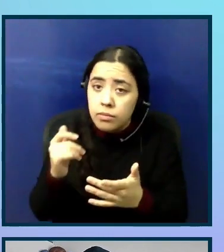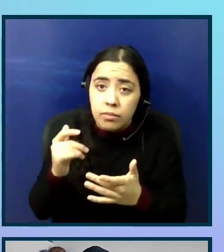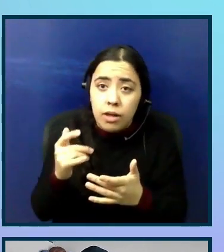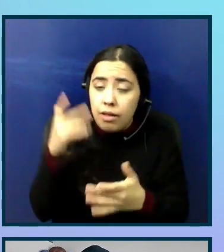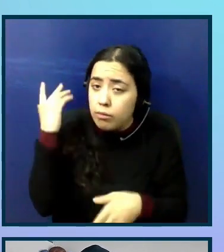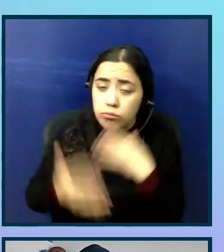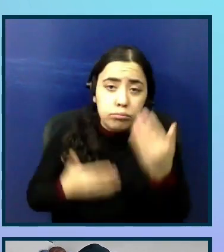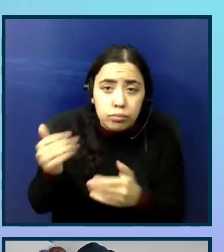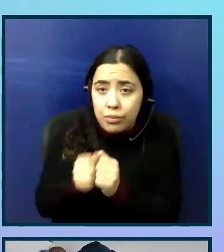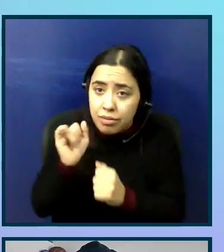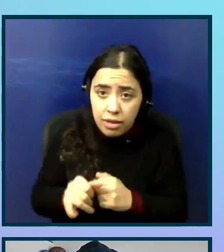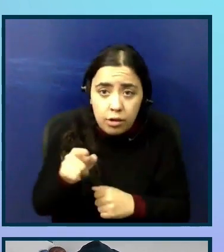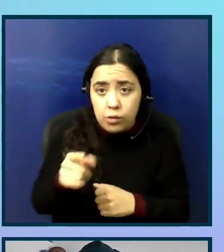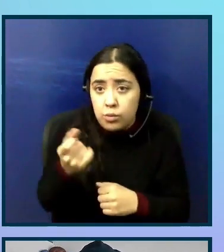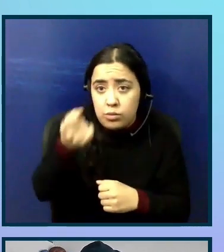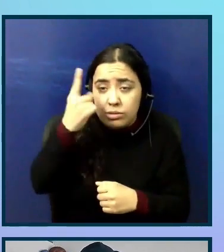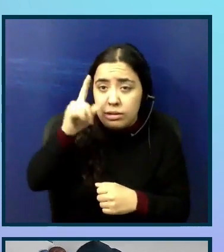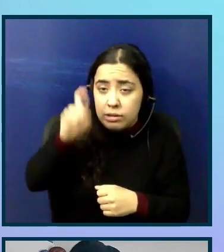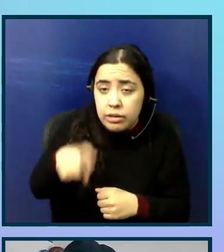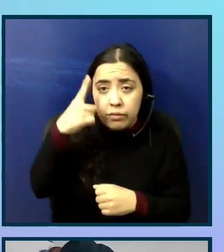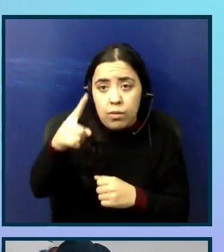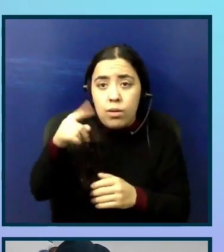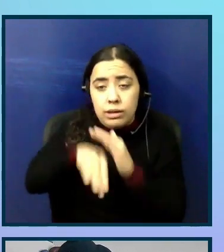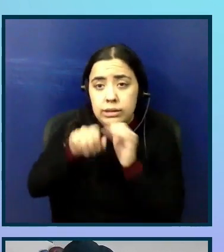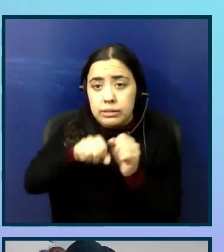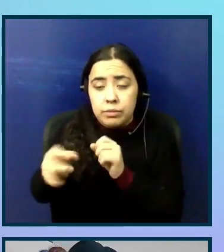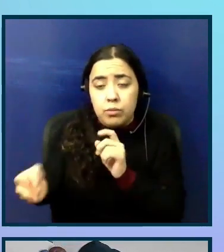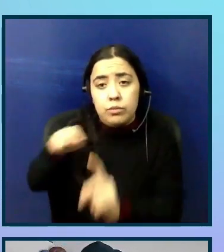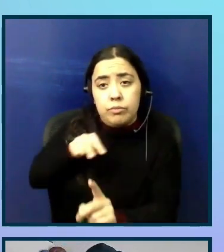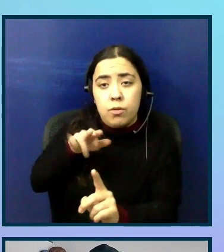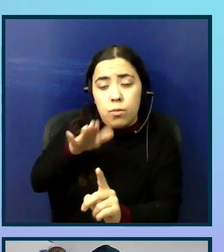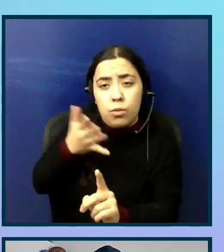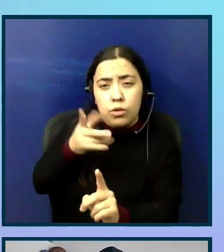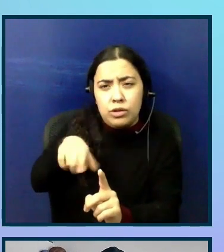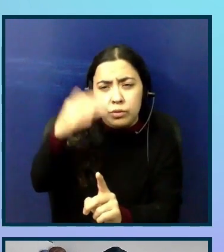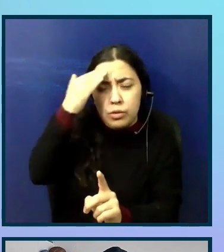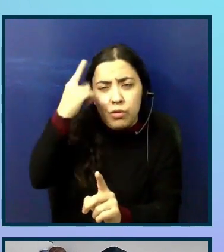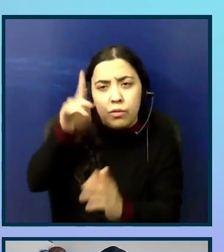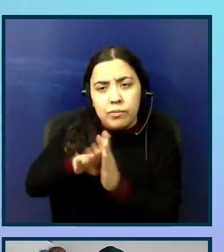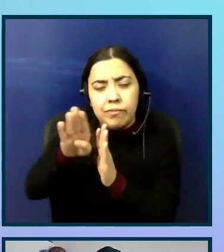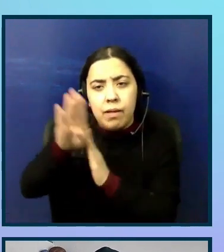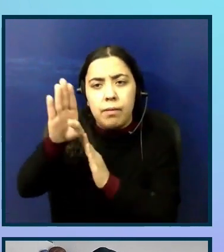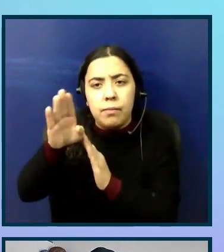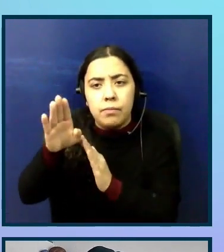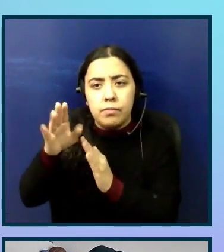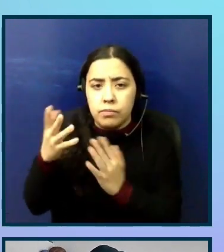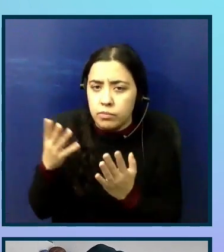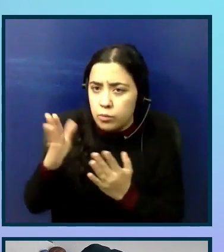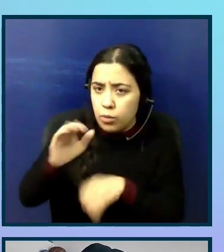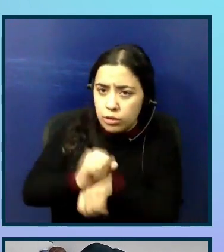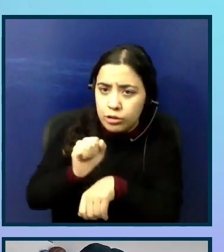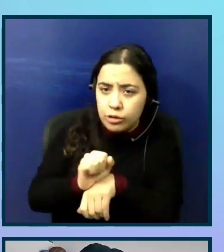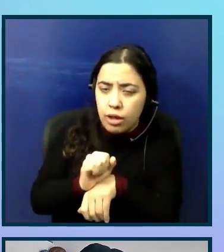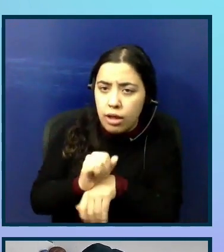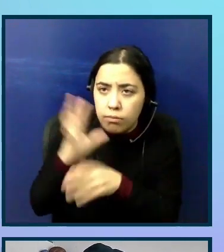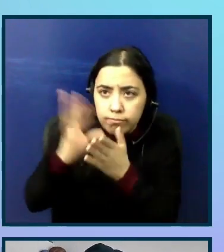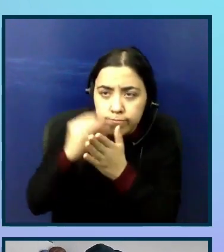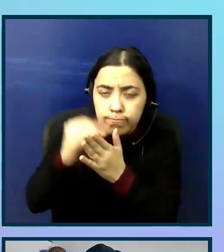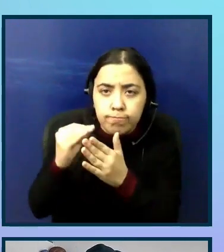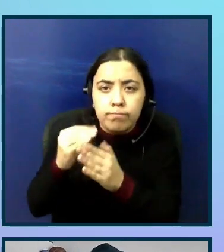So you understand from accessibility perspective, what you need to know to be able to develop or to be able to do your job to be able to give it to the developers, right?